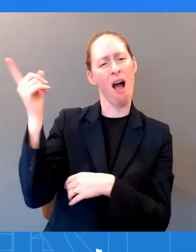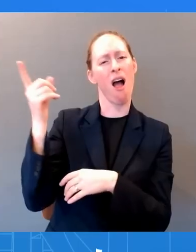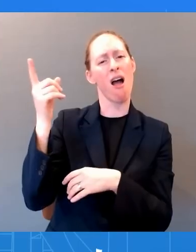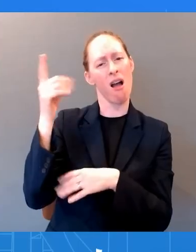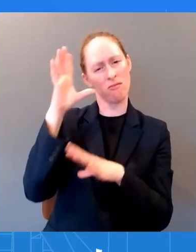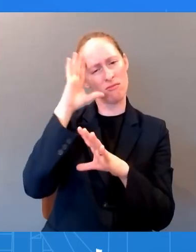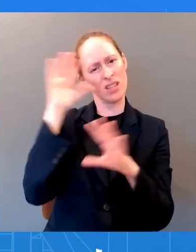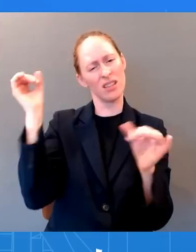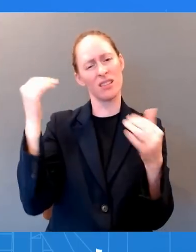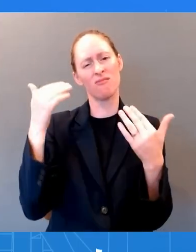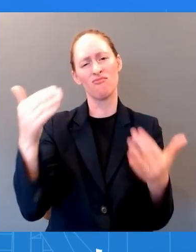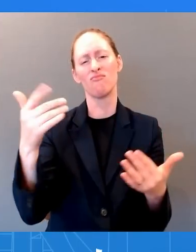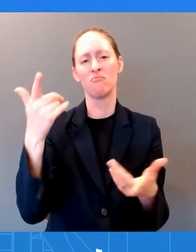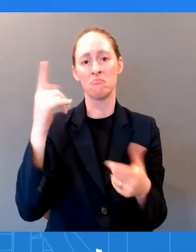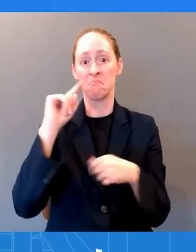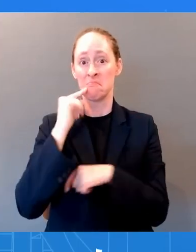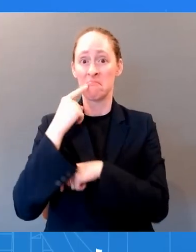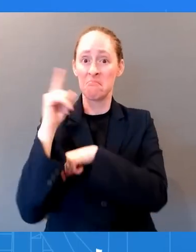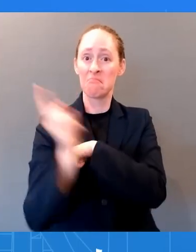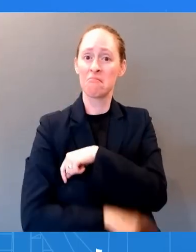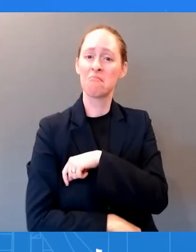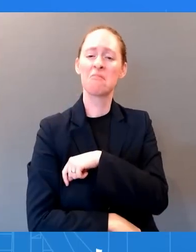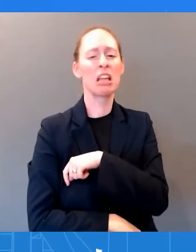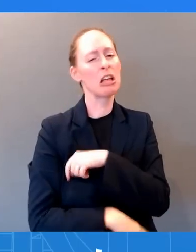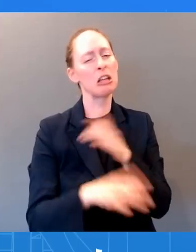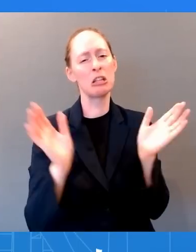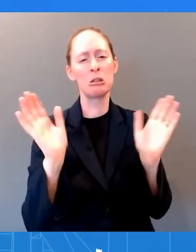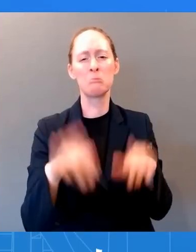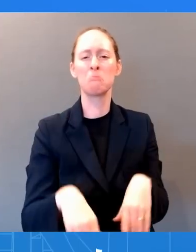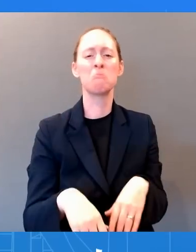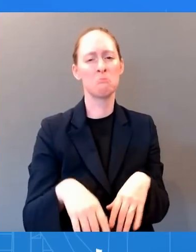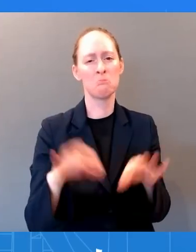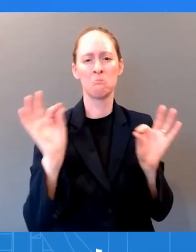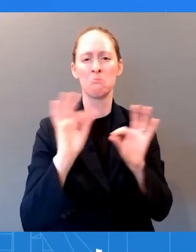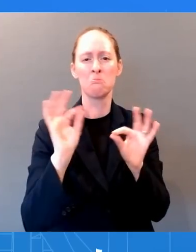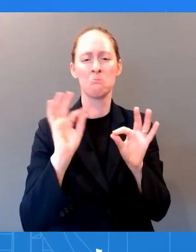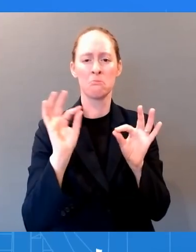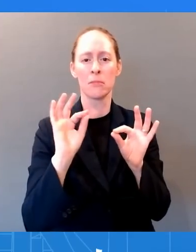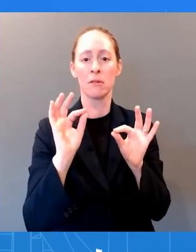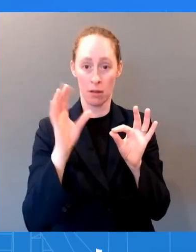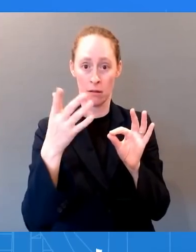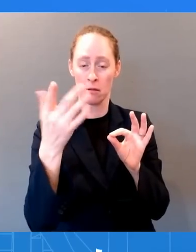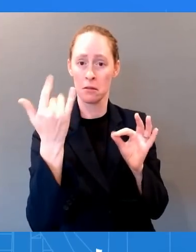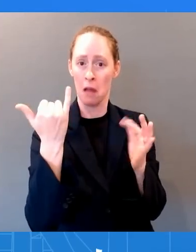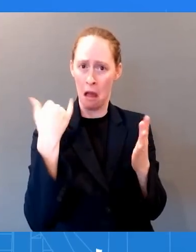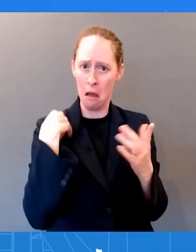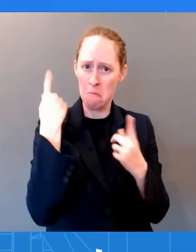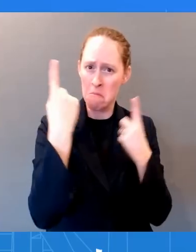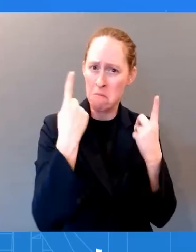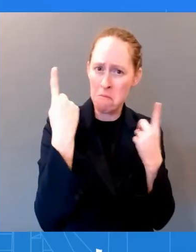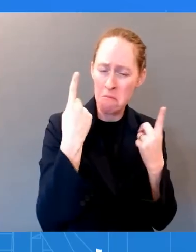have called on the same -- called for the same. Is President Biden looking at that specific action?